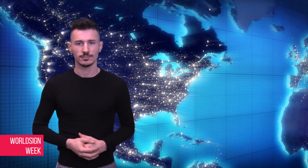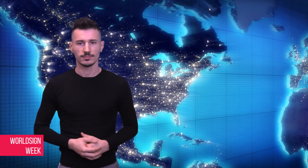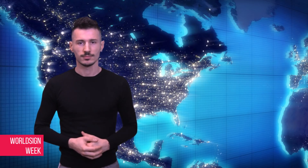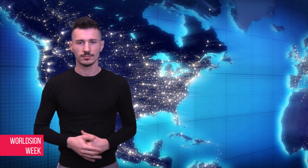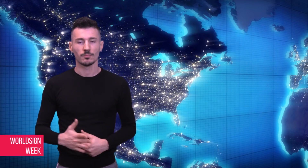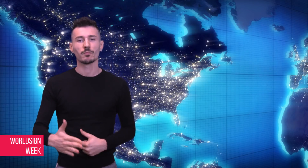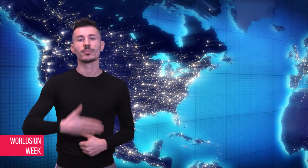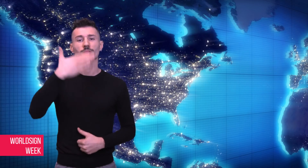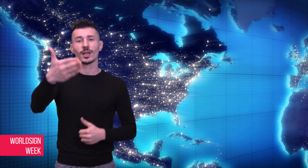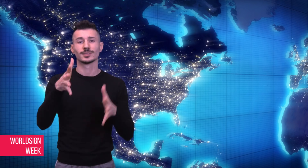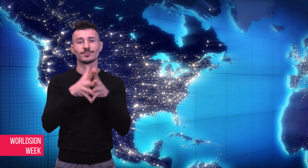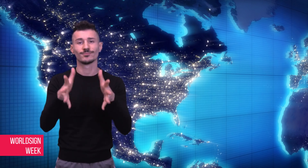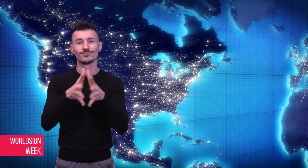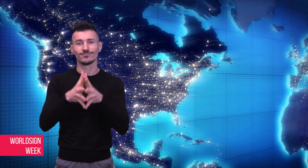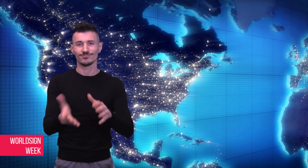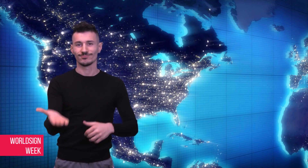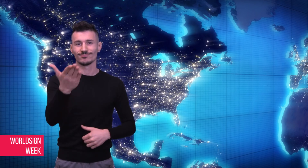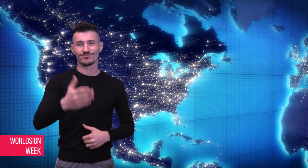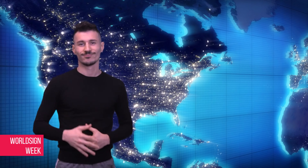Now, let’s go to next story.